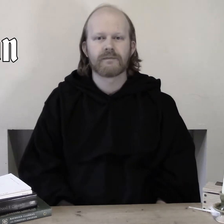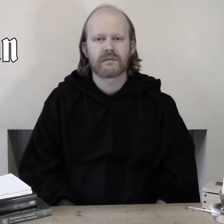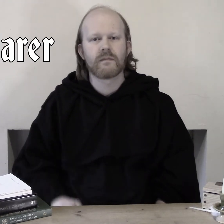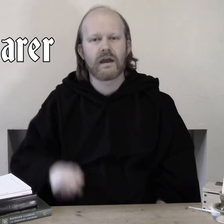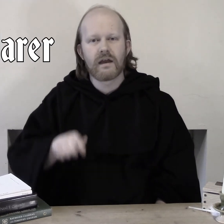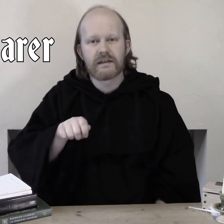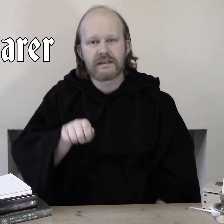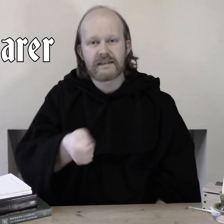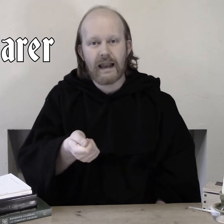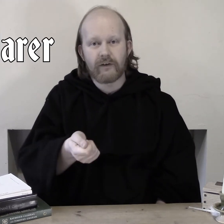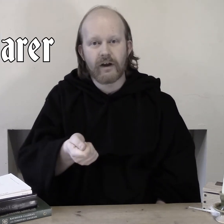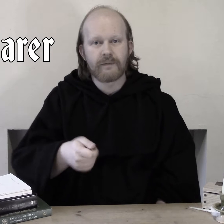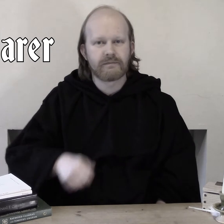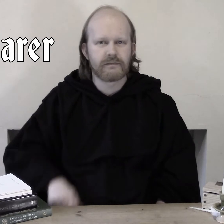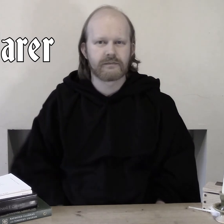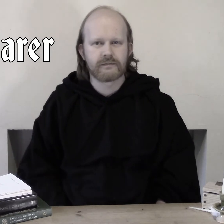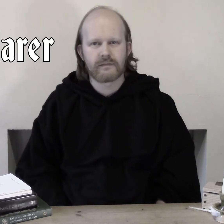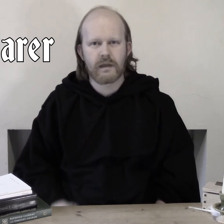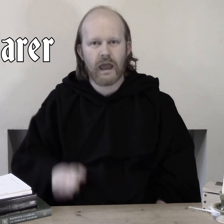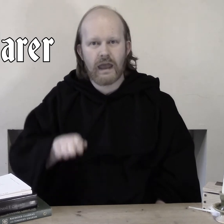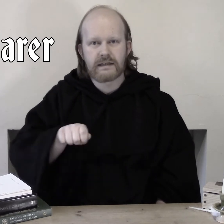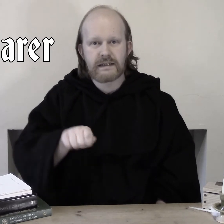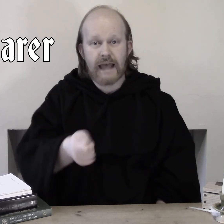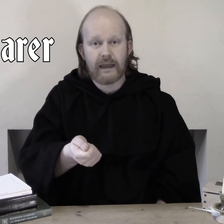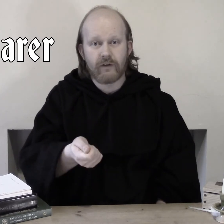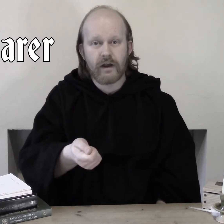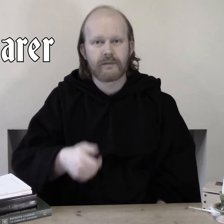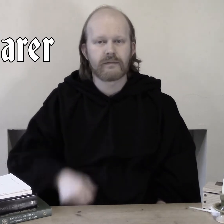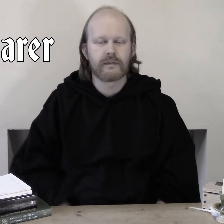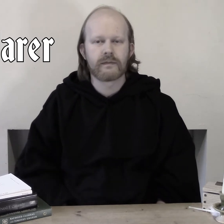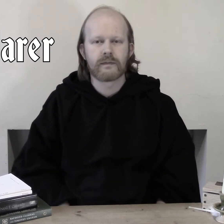and the Cellarer turning the key to the cellars.